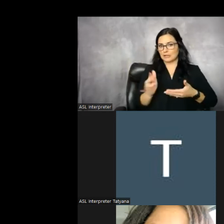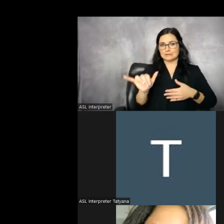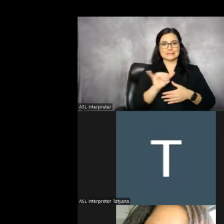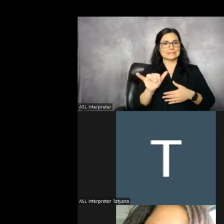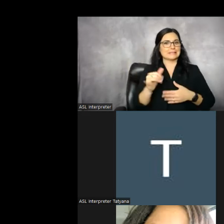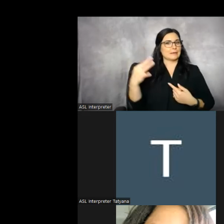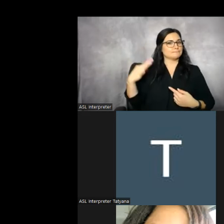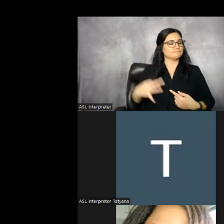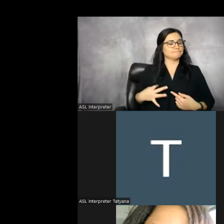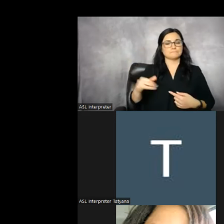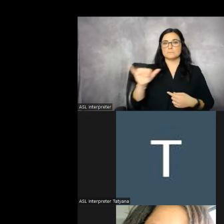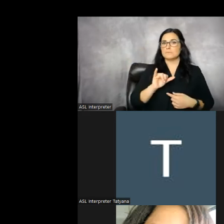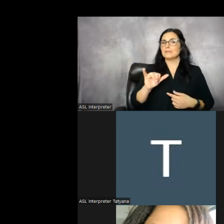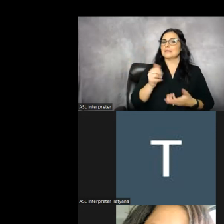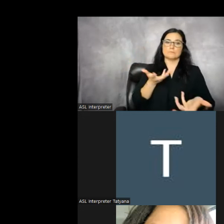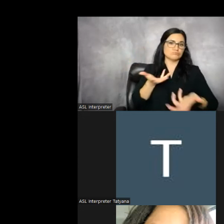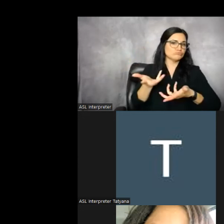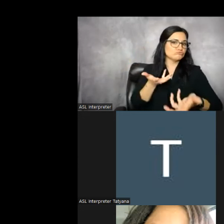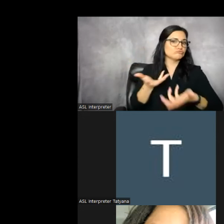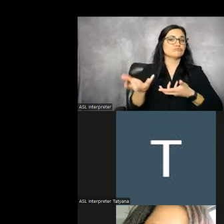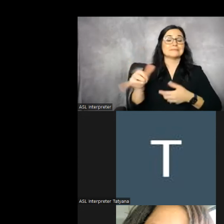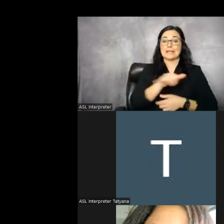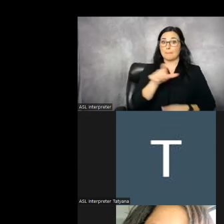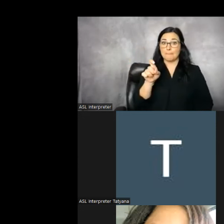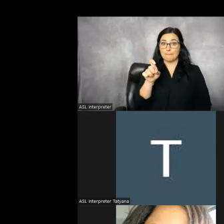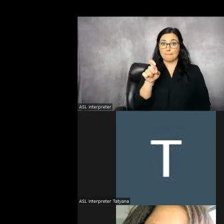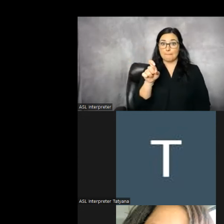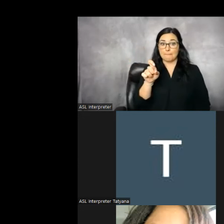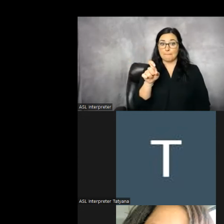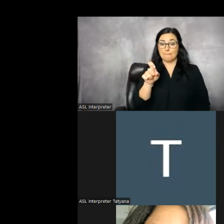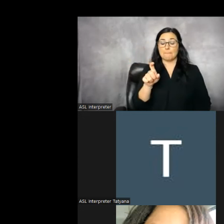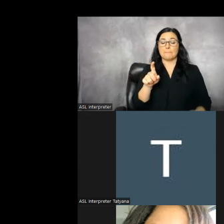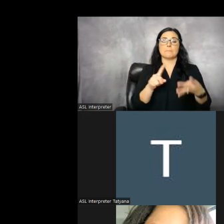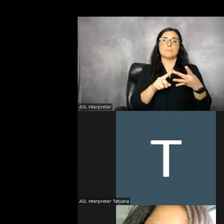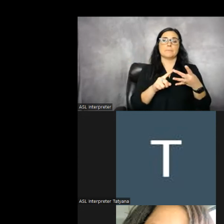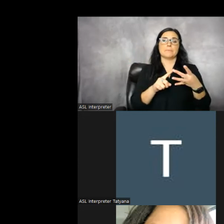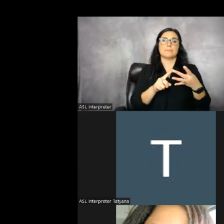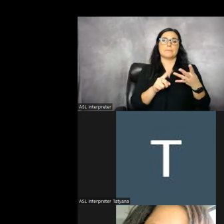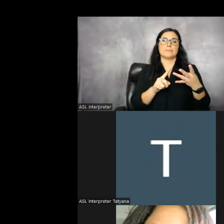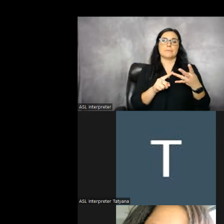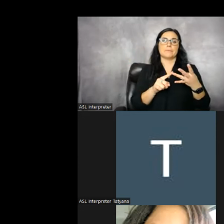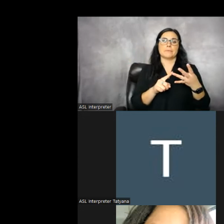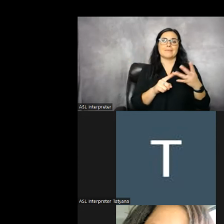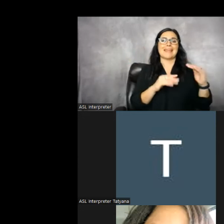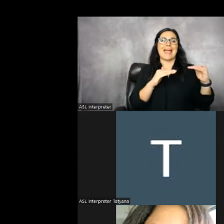engage in similar interactions, right? The next aspect is equitable impact.